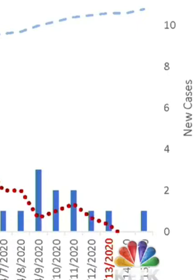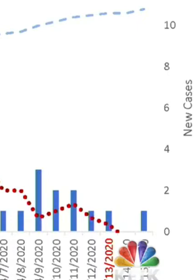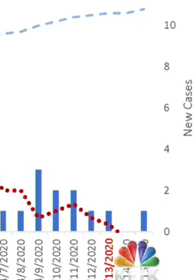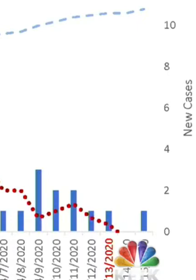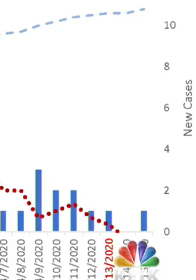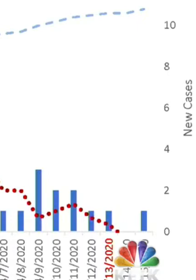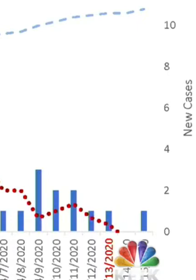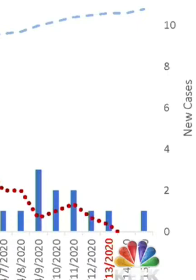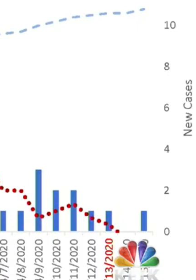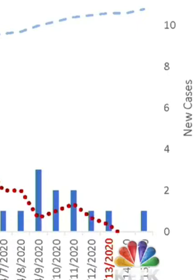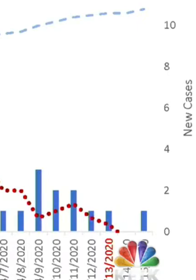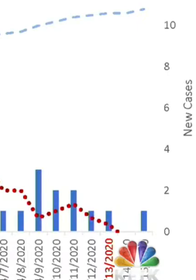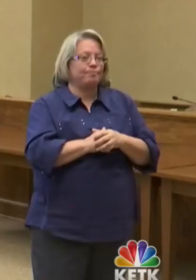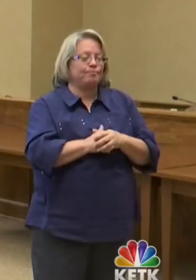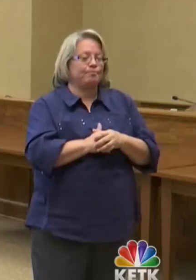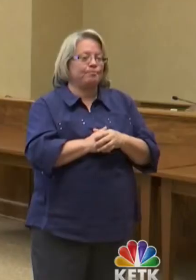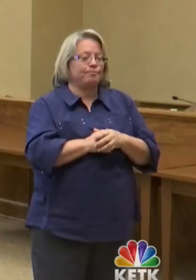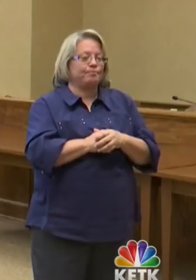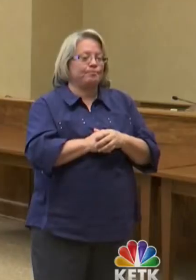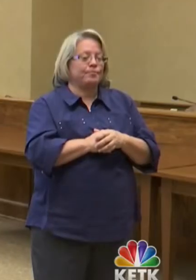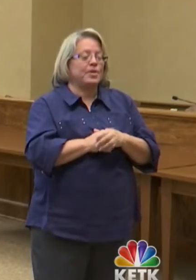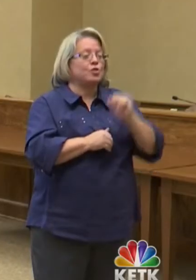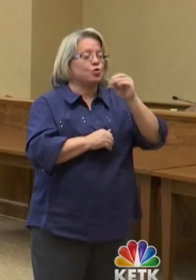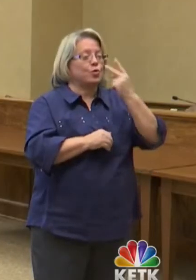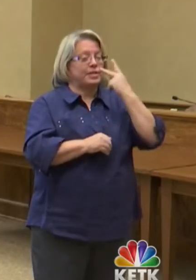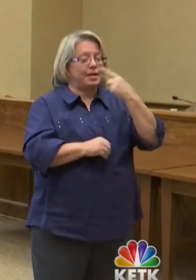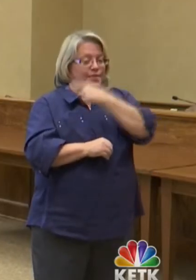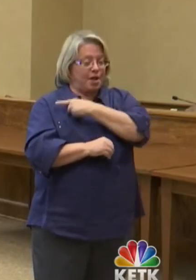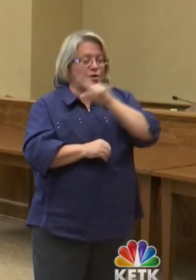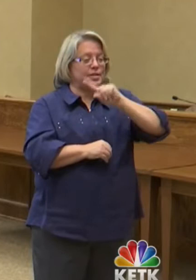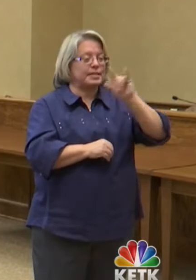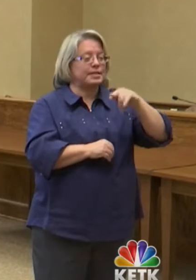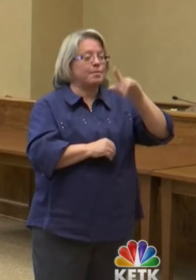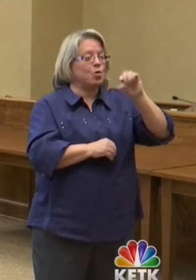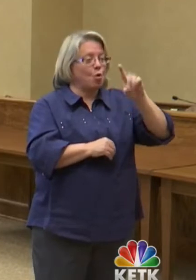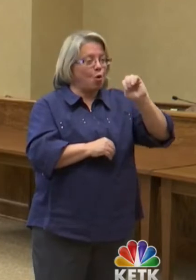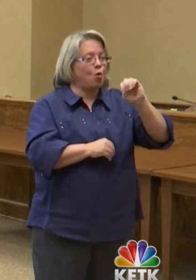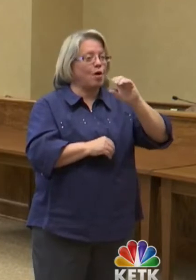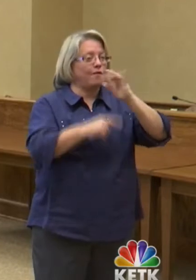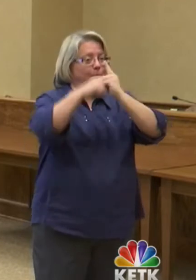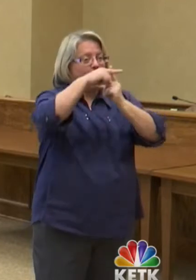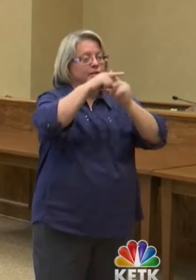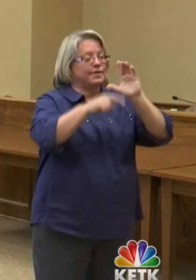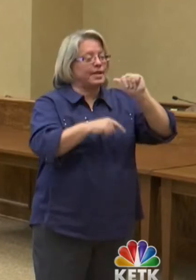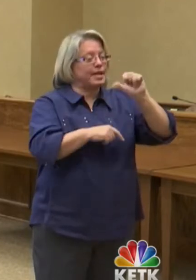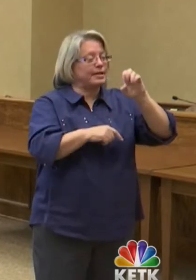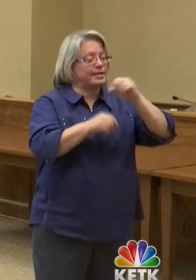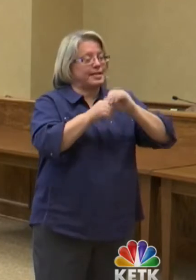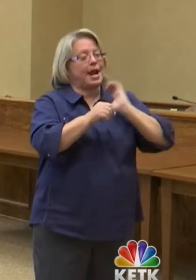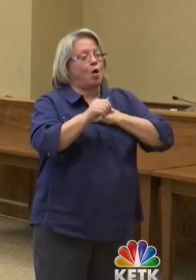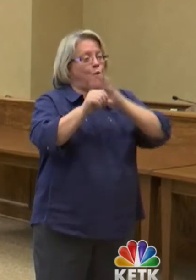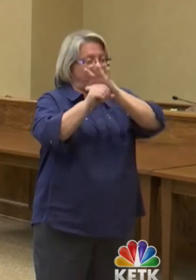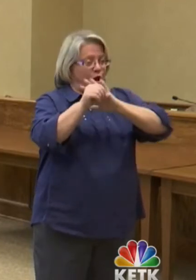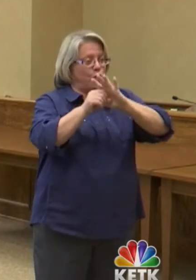PLEASE NOTE IN THE LAST SEVEN DAYS NUMBER OF POSITIVE CASES HAS BEGUN TO DECLINE ON A DAILY BASIS. NEXT WANT TO SHOW YOU THE ZIP